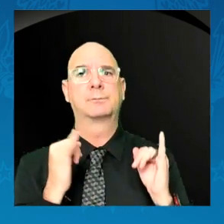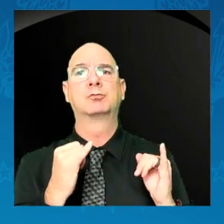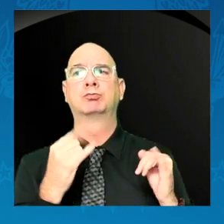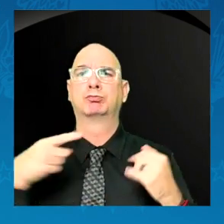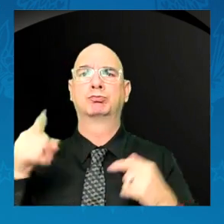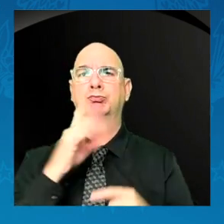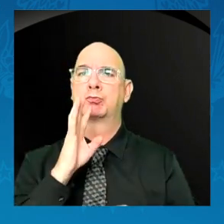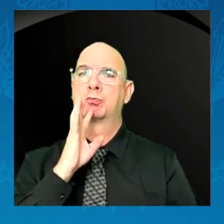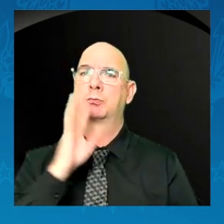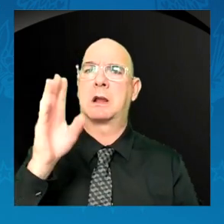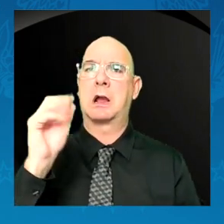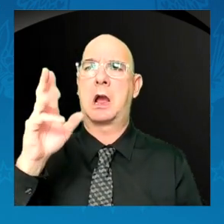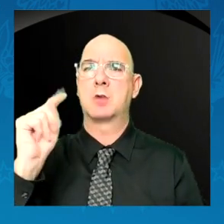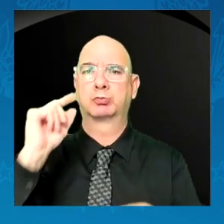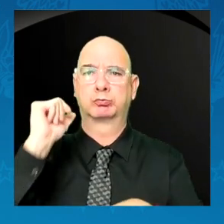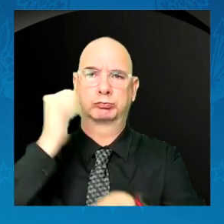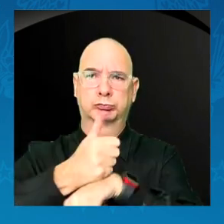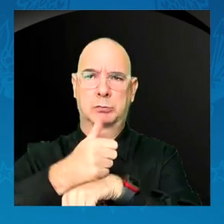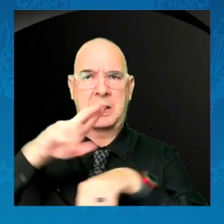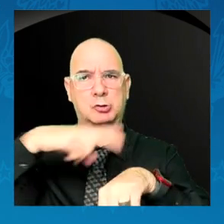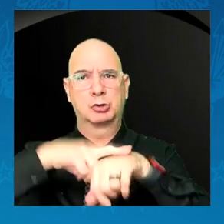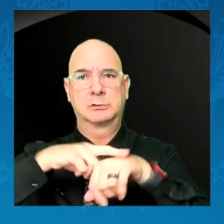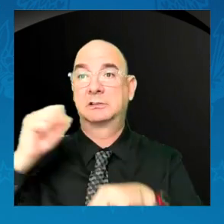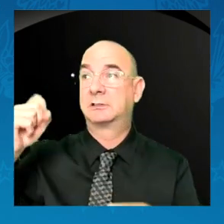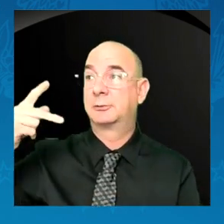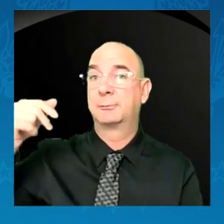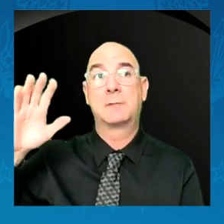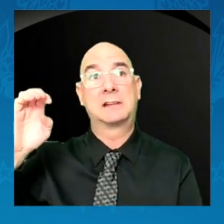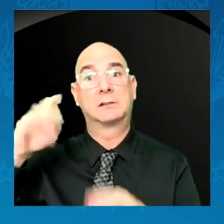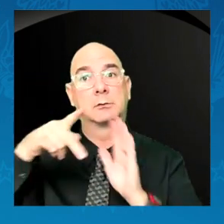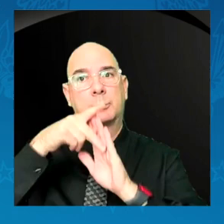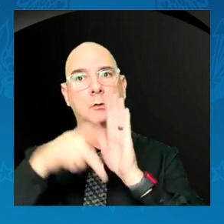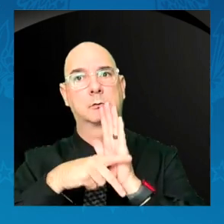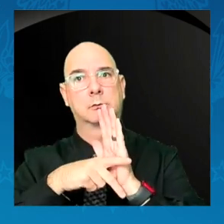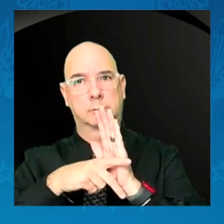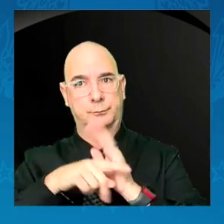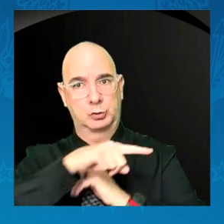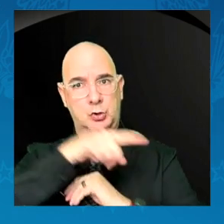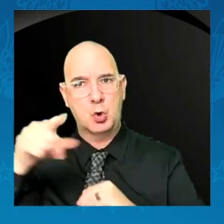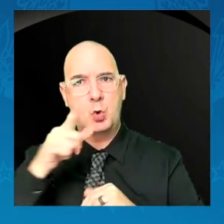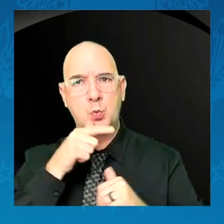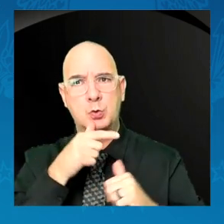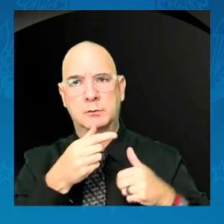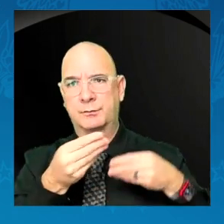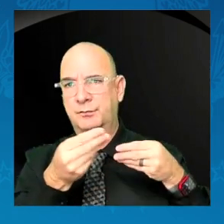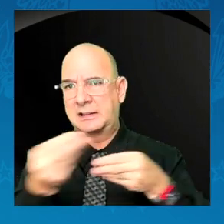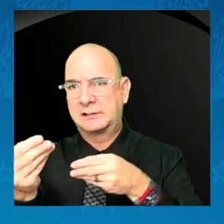To all those who facilitate the use of space, employ its benefits, promote its security,